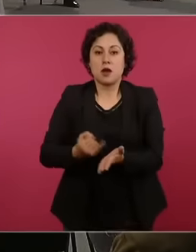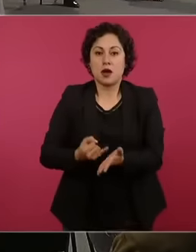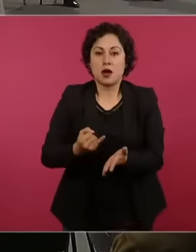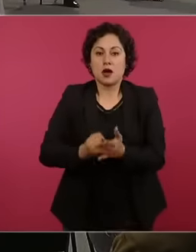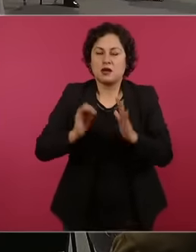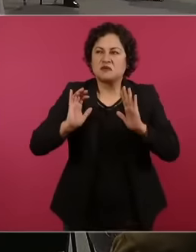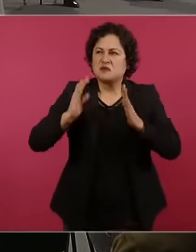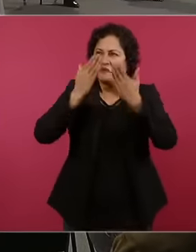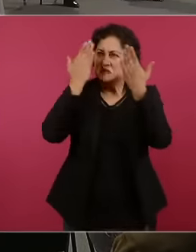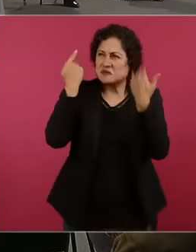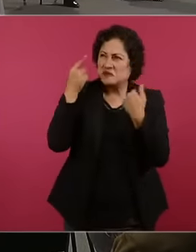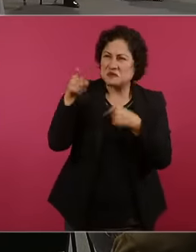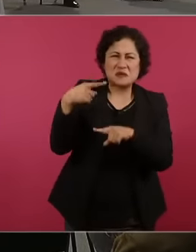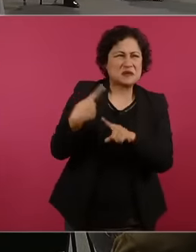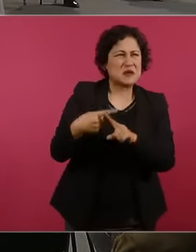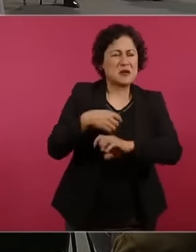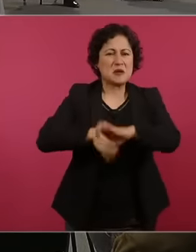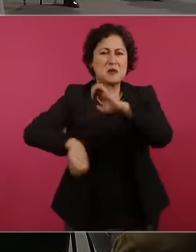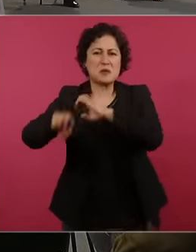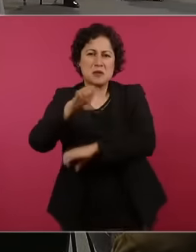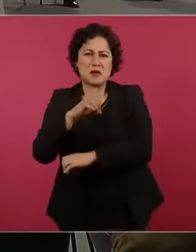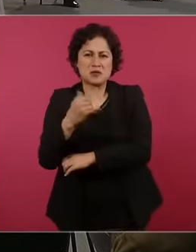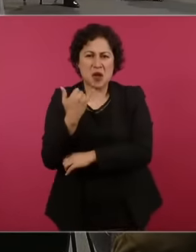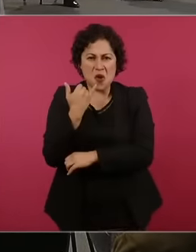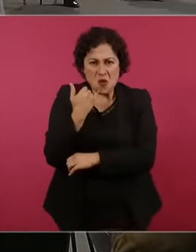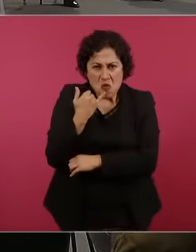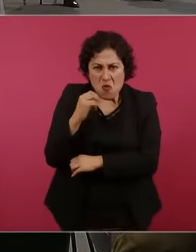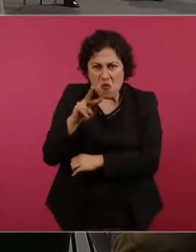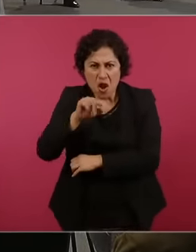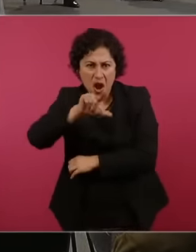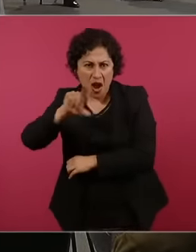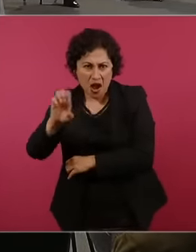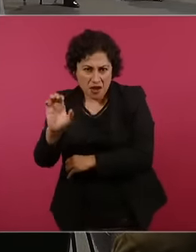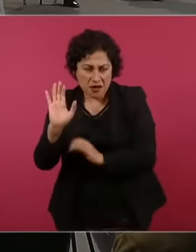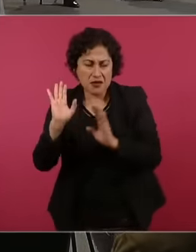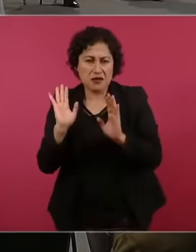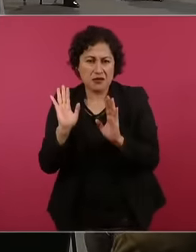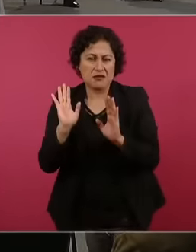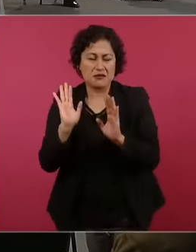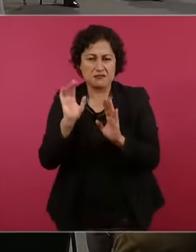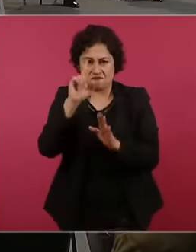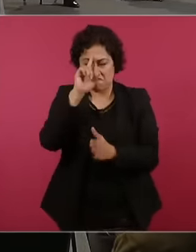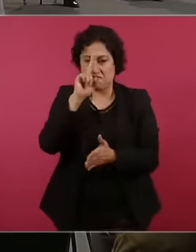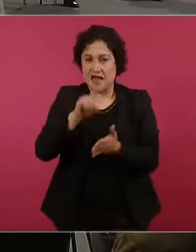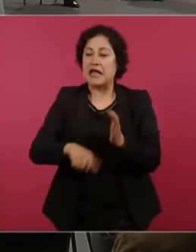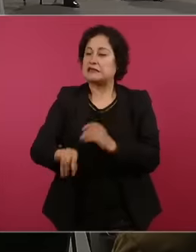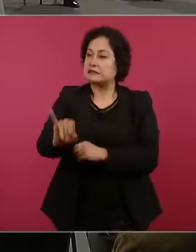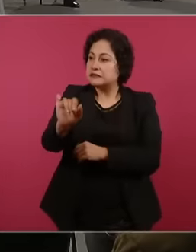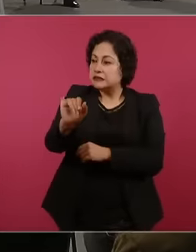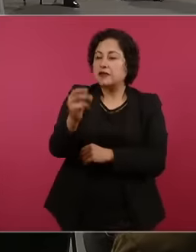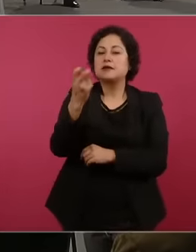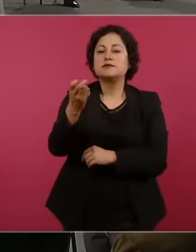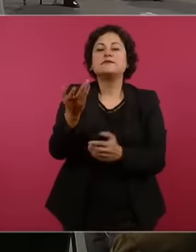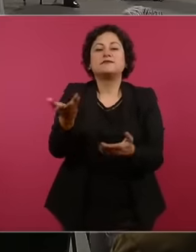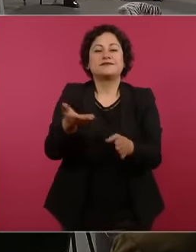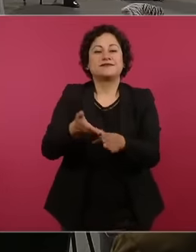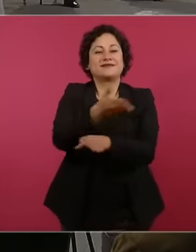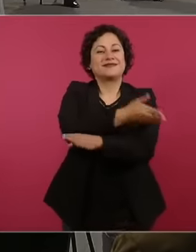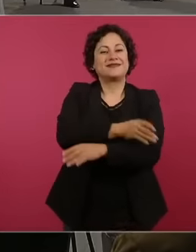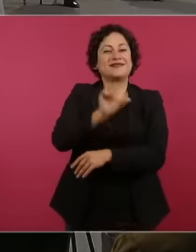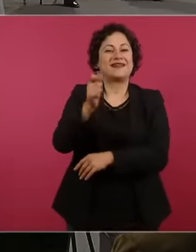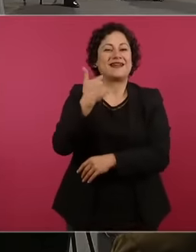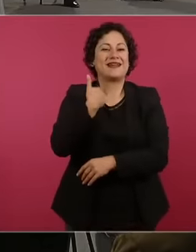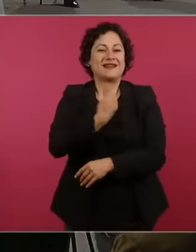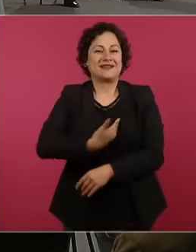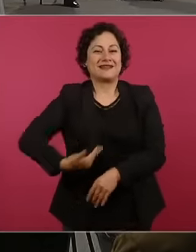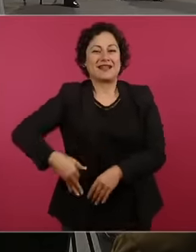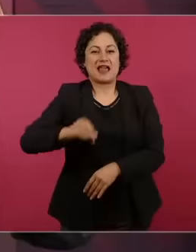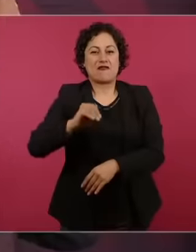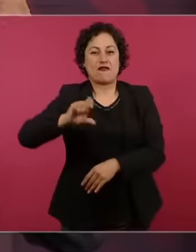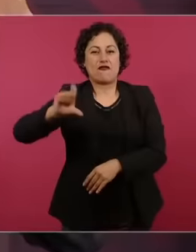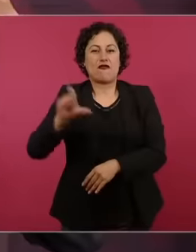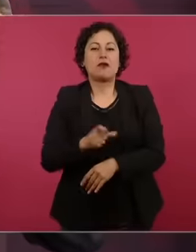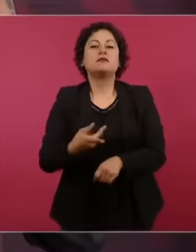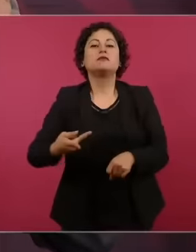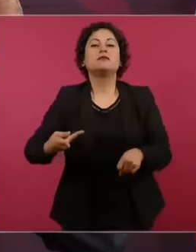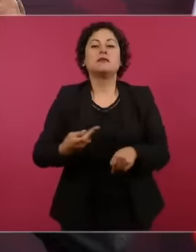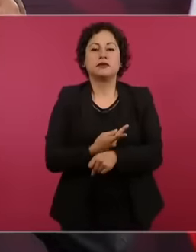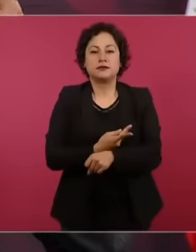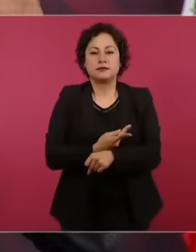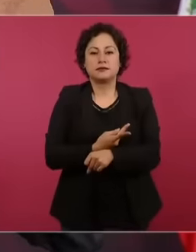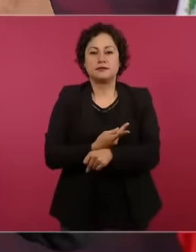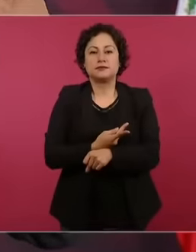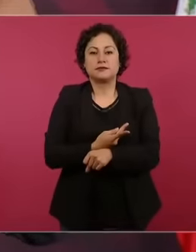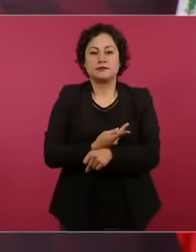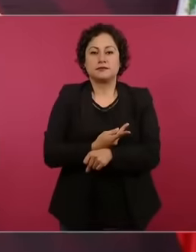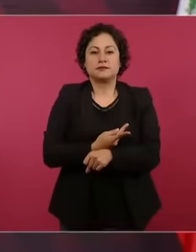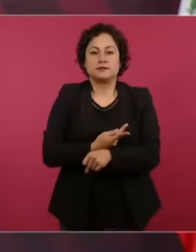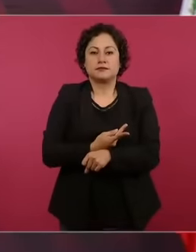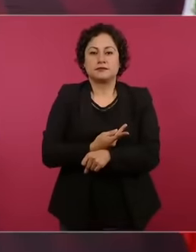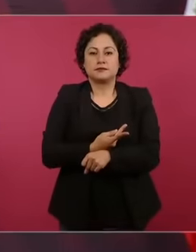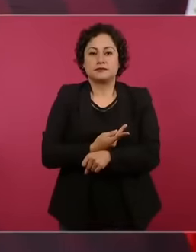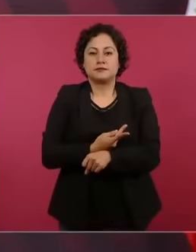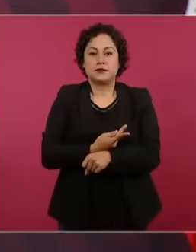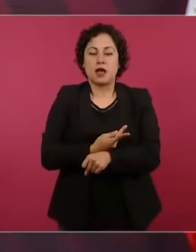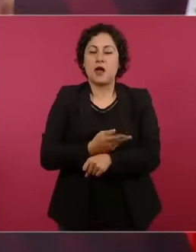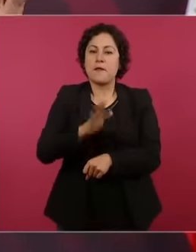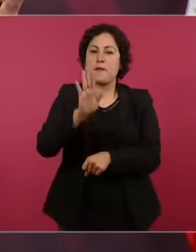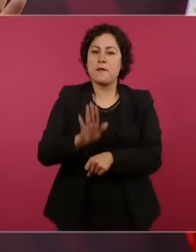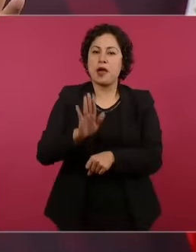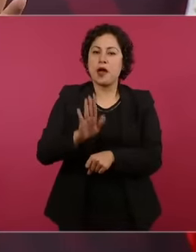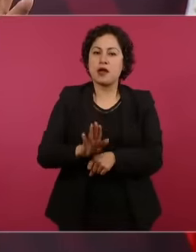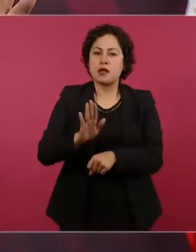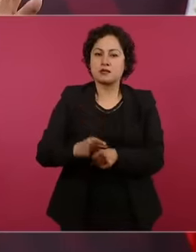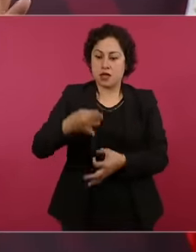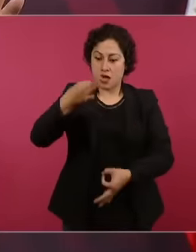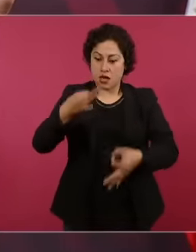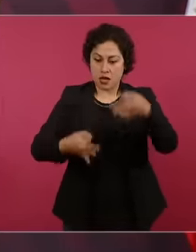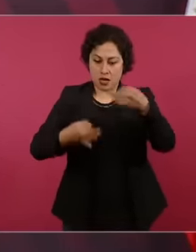aos del Valle Juices del Valle Yes, when Fox, uh, the judicial process was still going on and